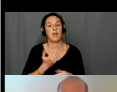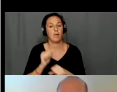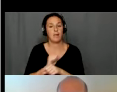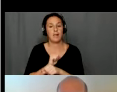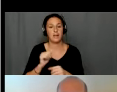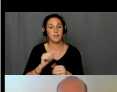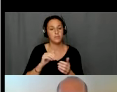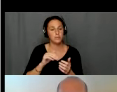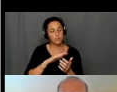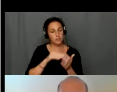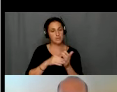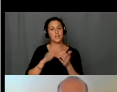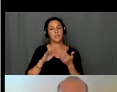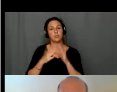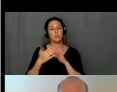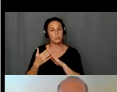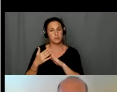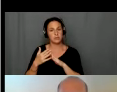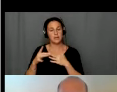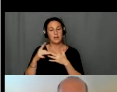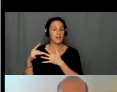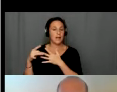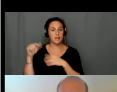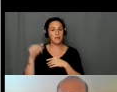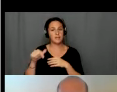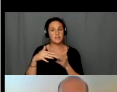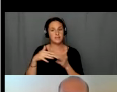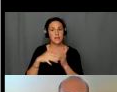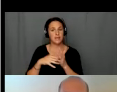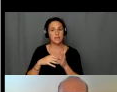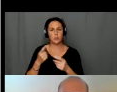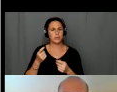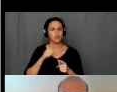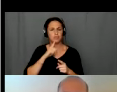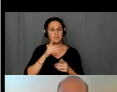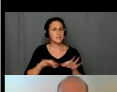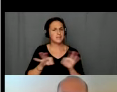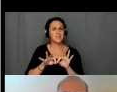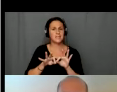led the study and what was really key in developing the study was forming a